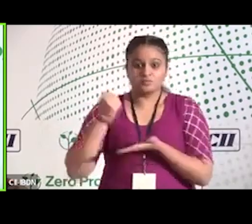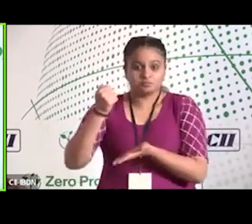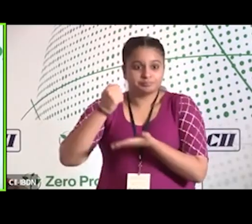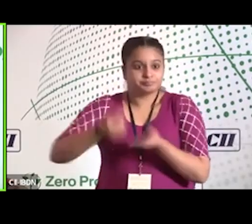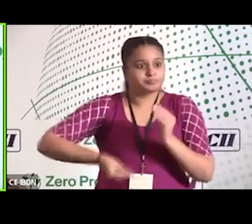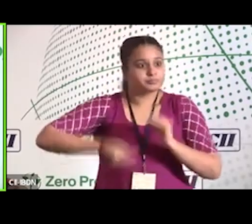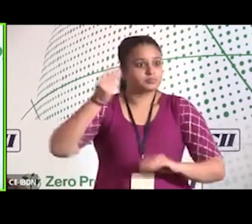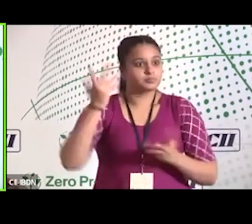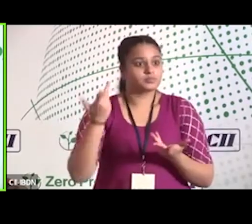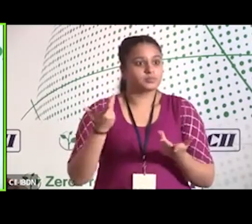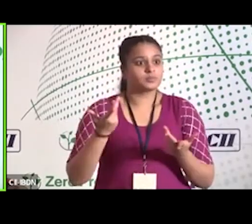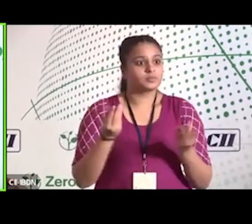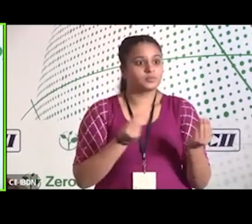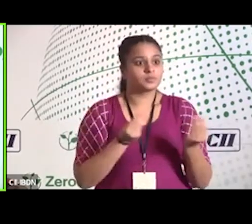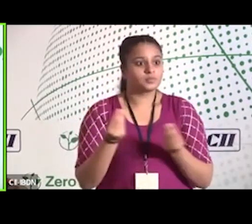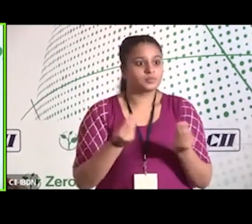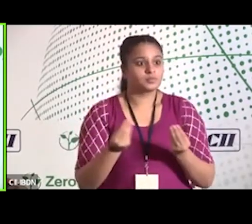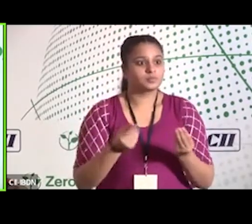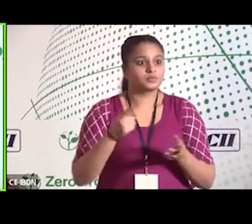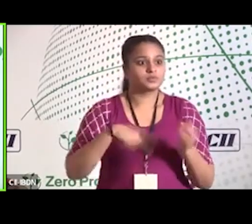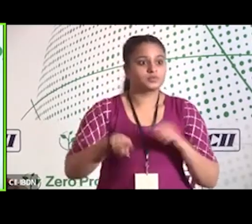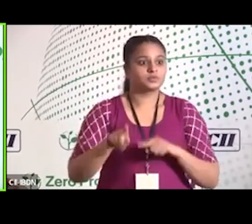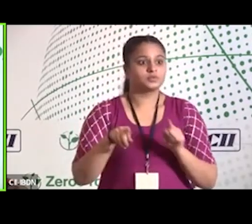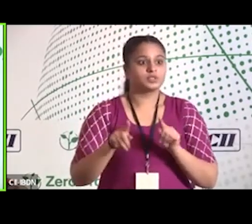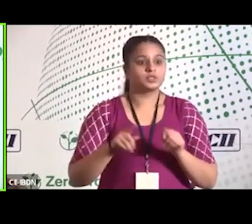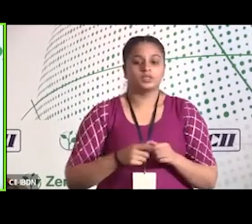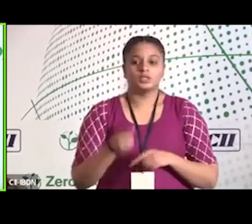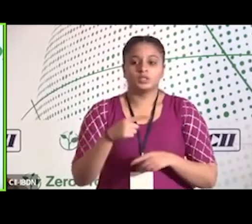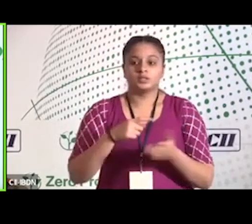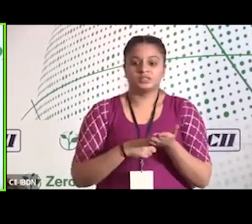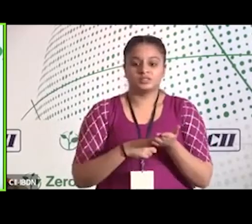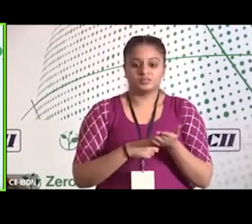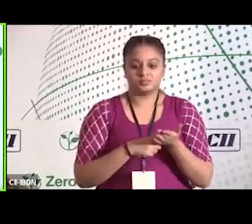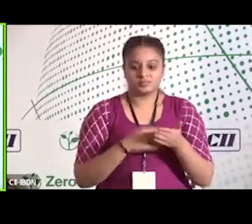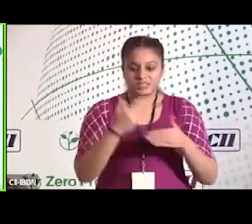and most of them because they have lived secluded, restricted